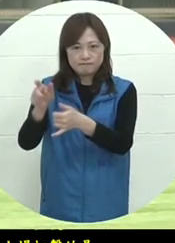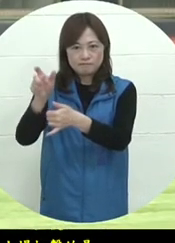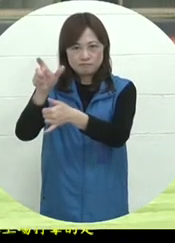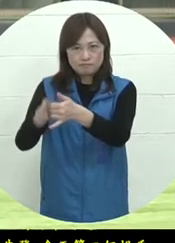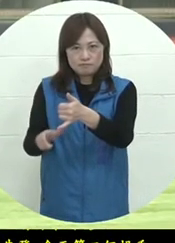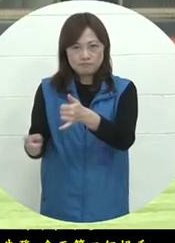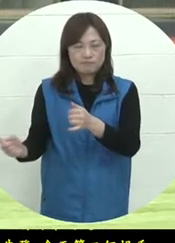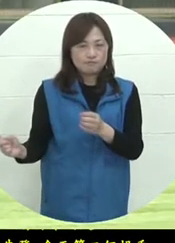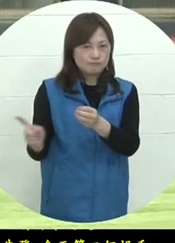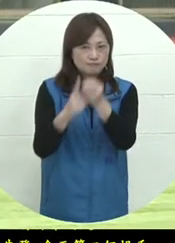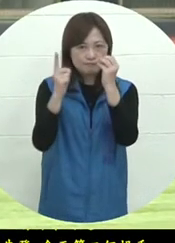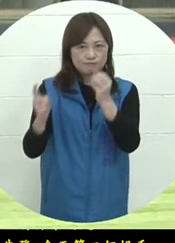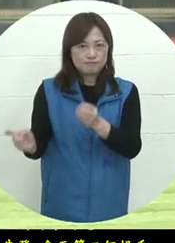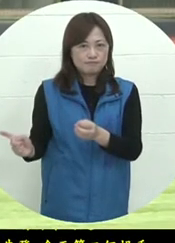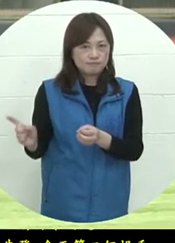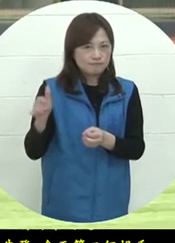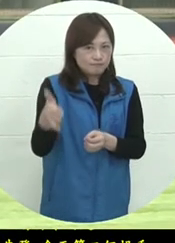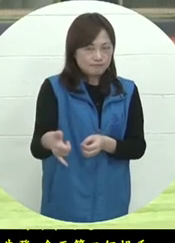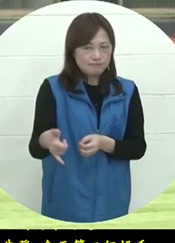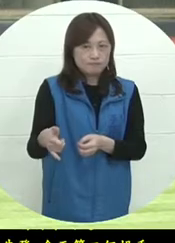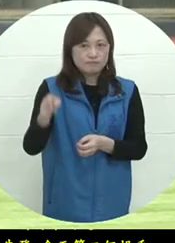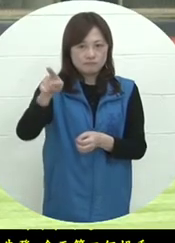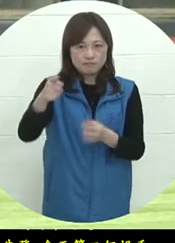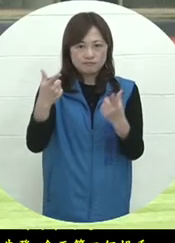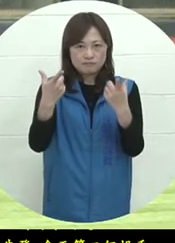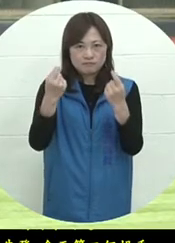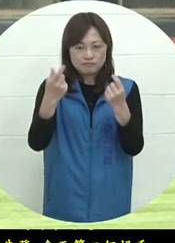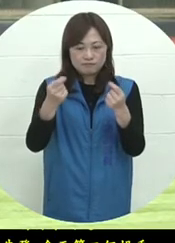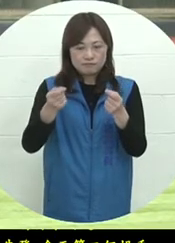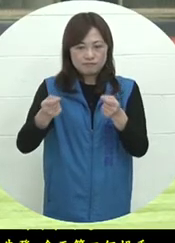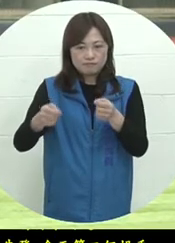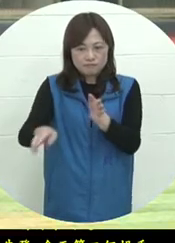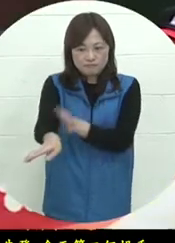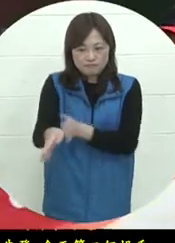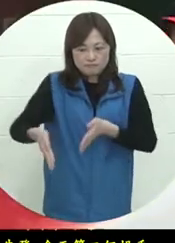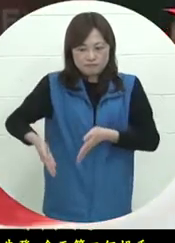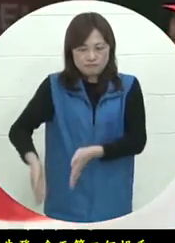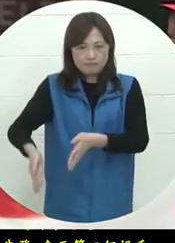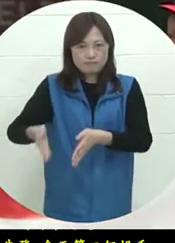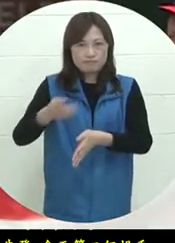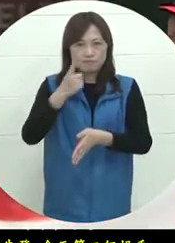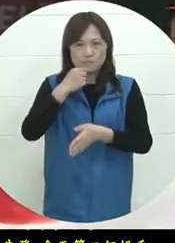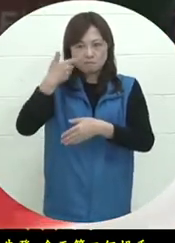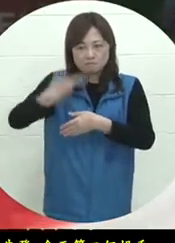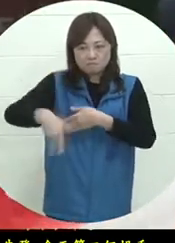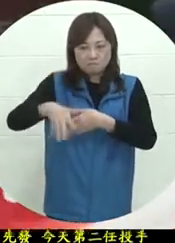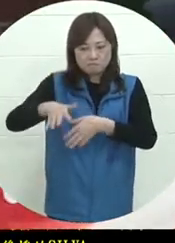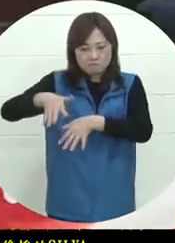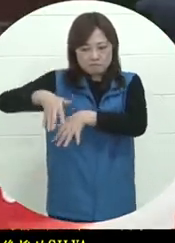should still be clearly visible on Wuying's shorts, where he was bleeding when he pitched.